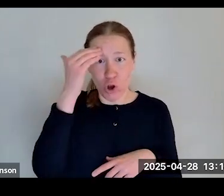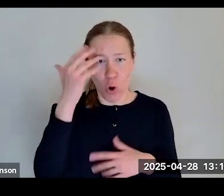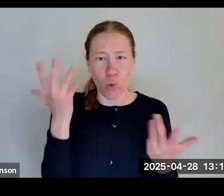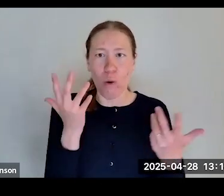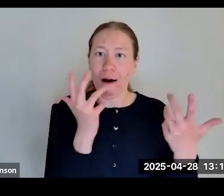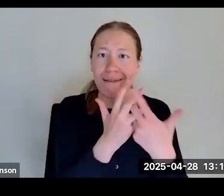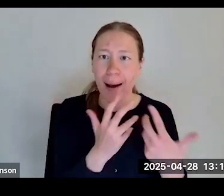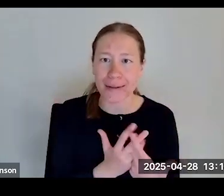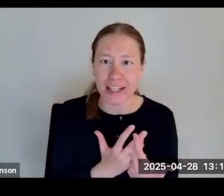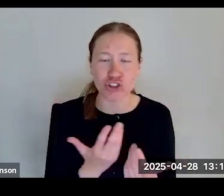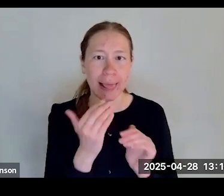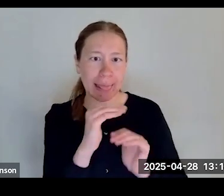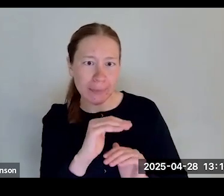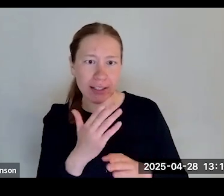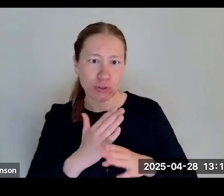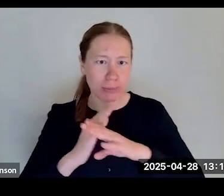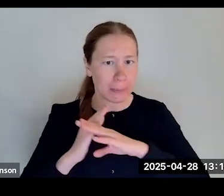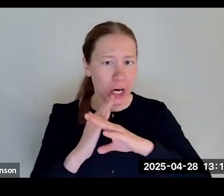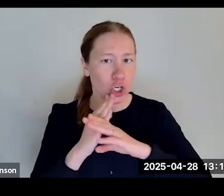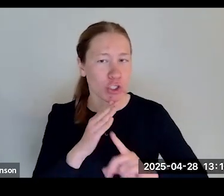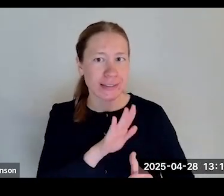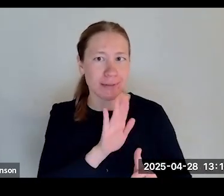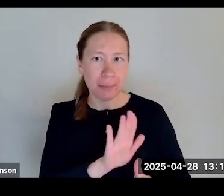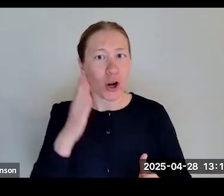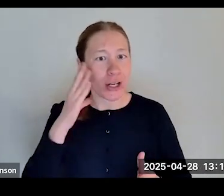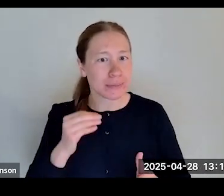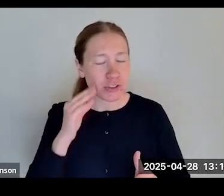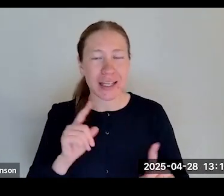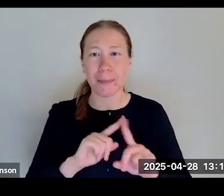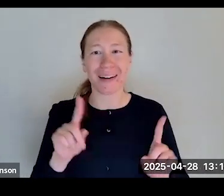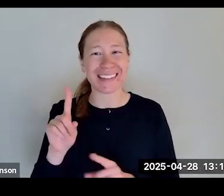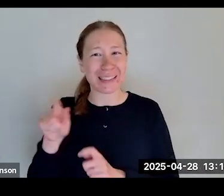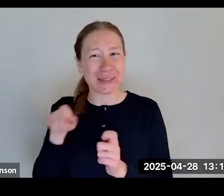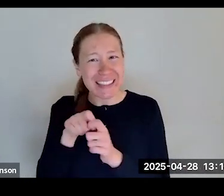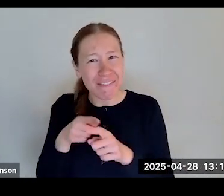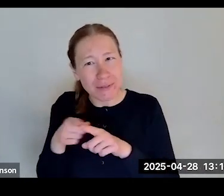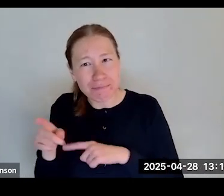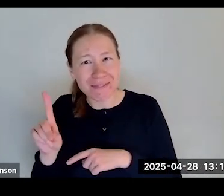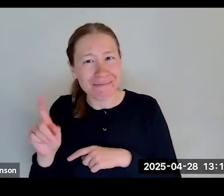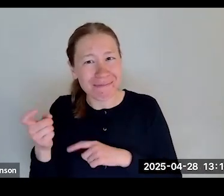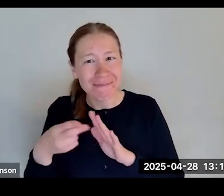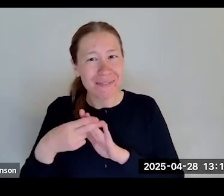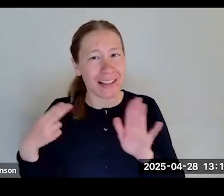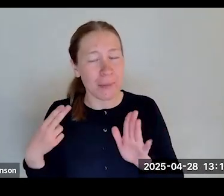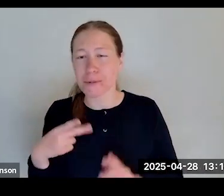or barriers that the employee's experiencing, but they do not need to know the specific condition or diagnosis of the employee.